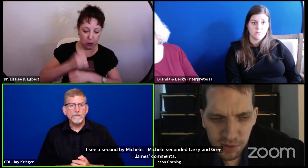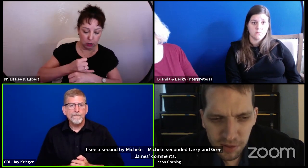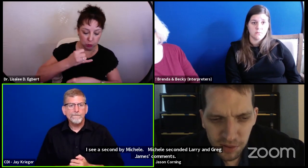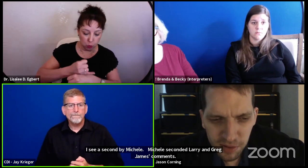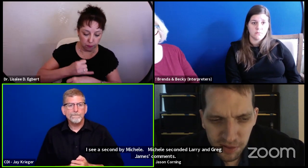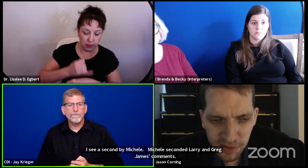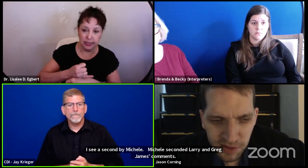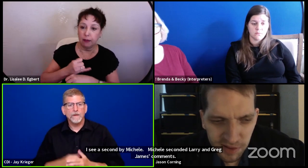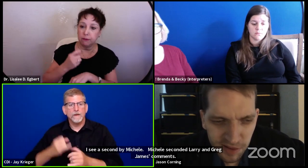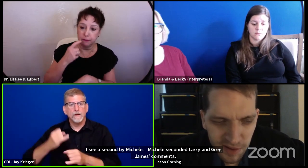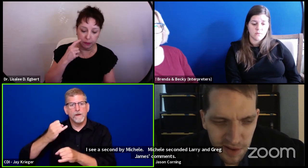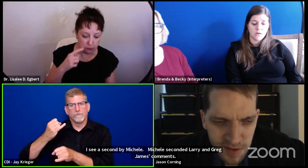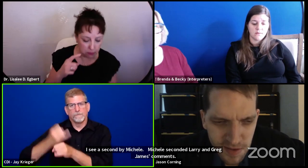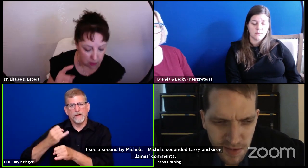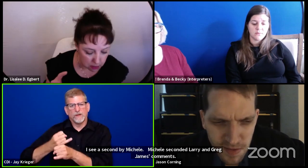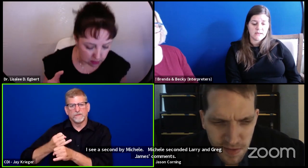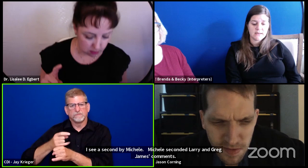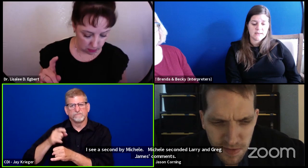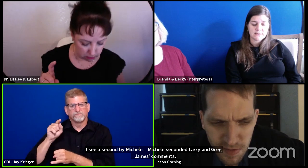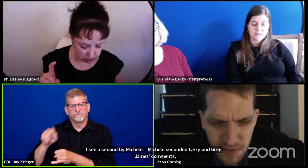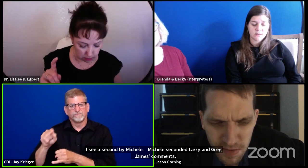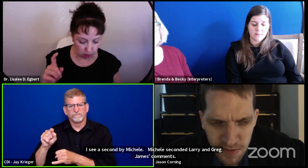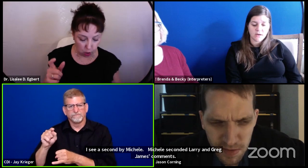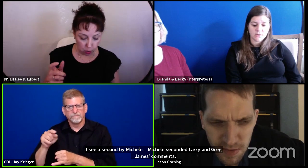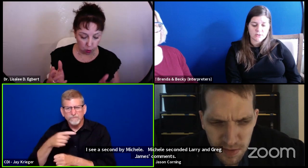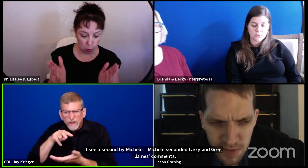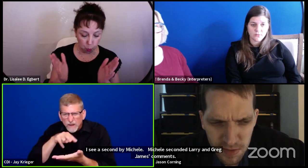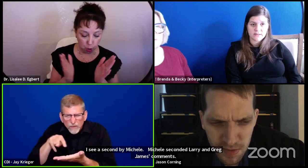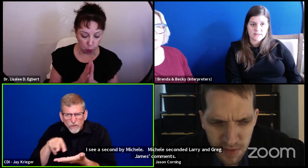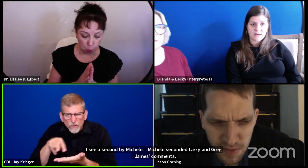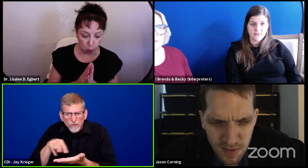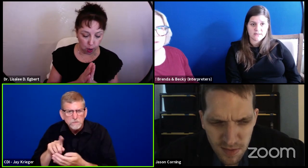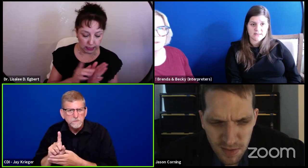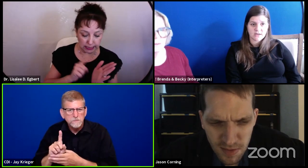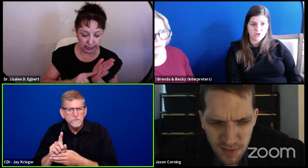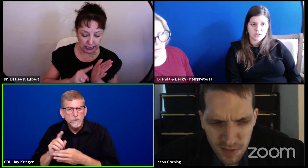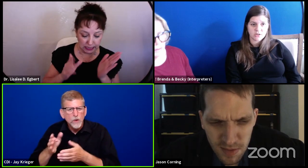B is the Maryland School for the Deaf discussion.